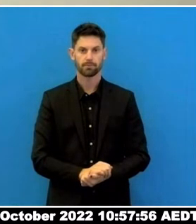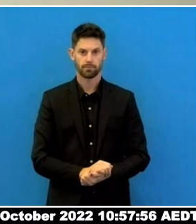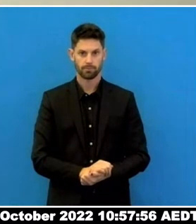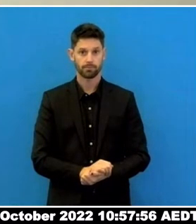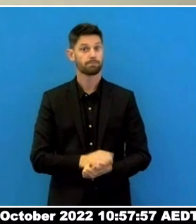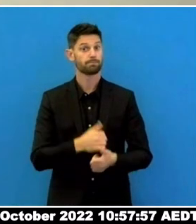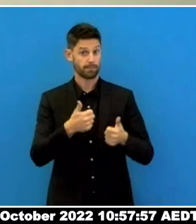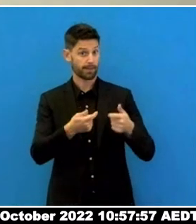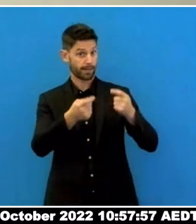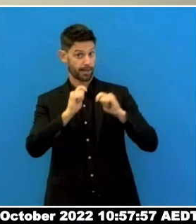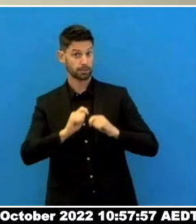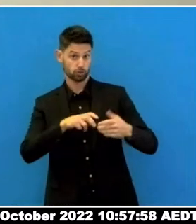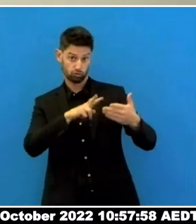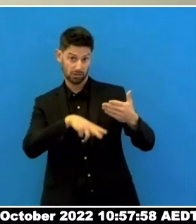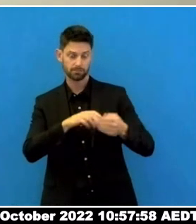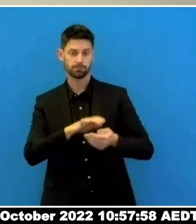I have kept some of the letters I received